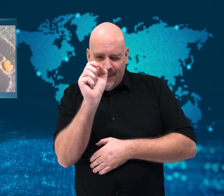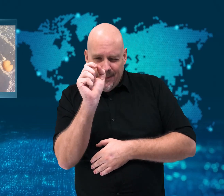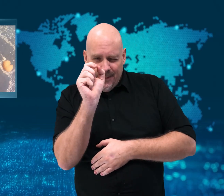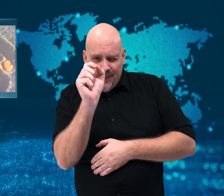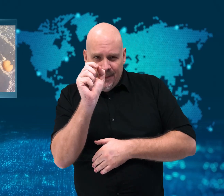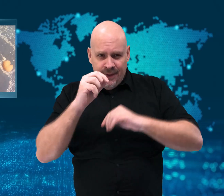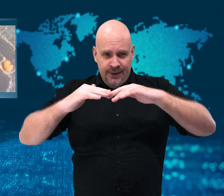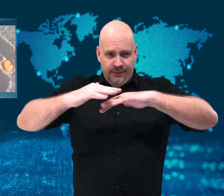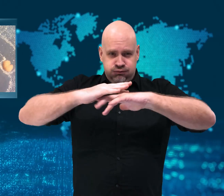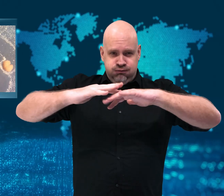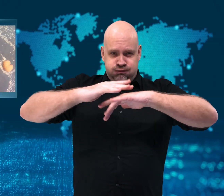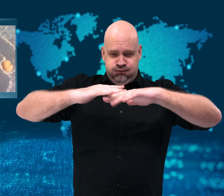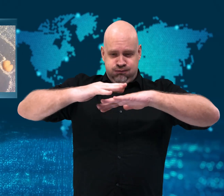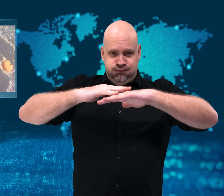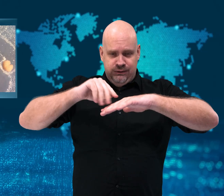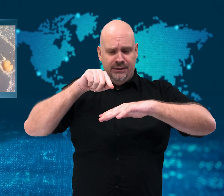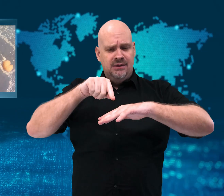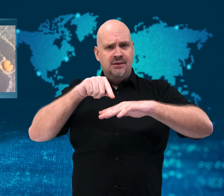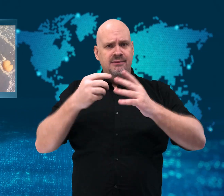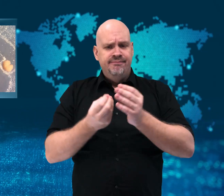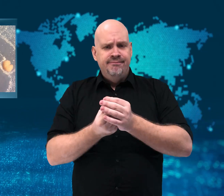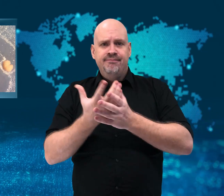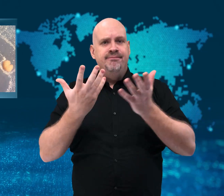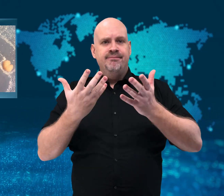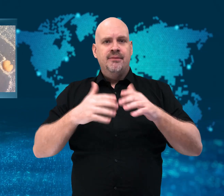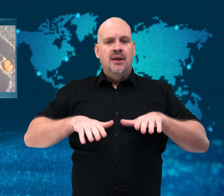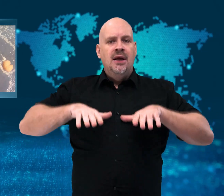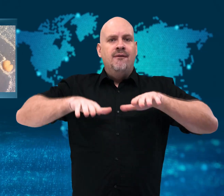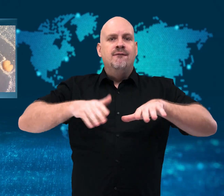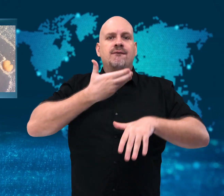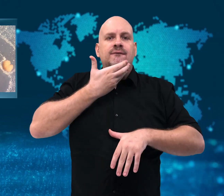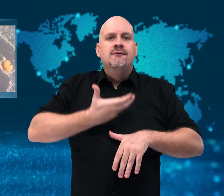As scientists studied the xenobots,